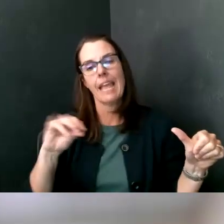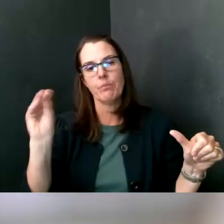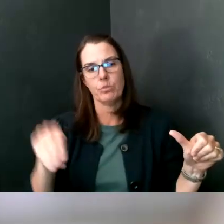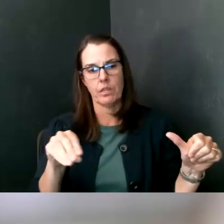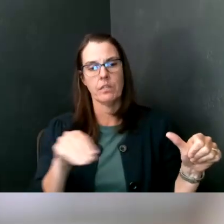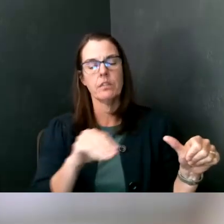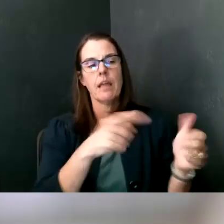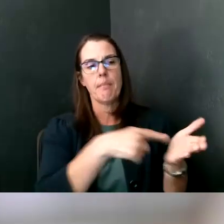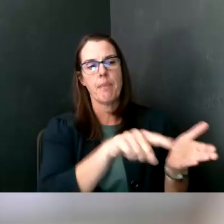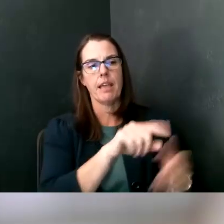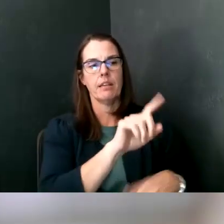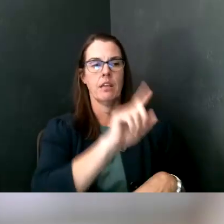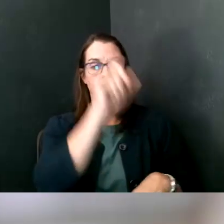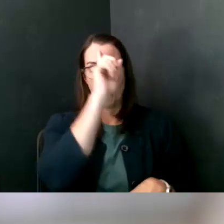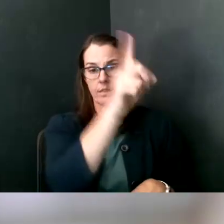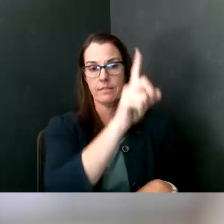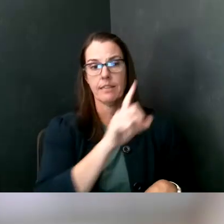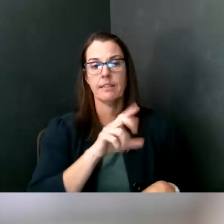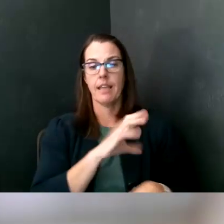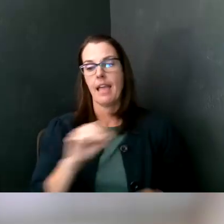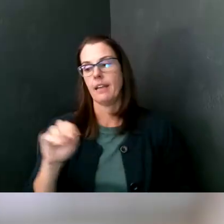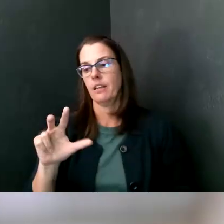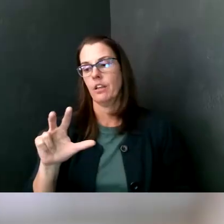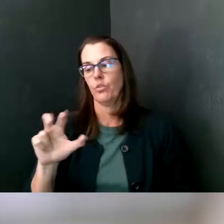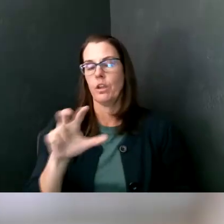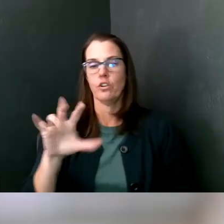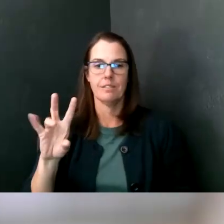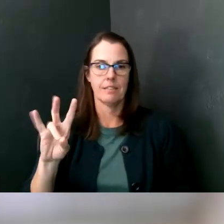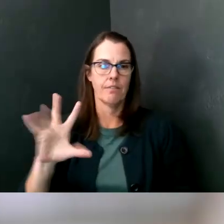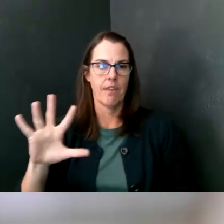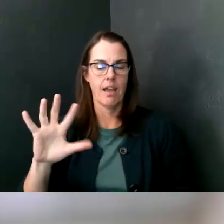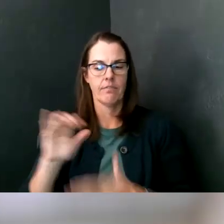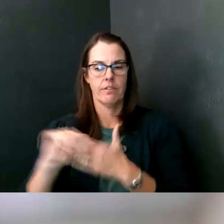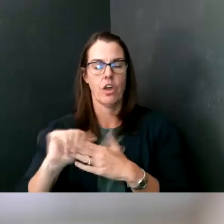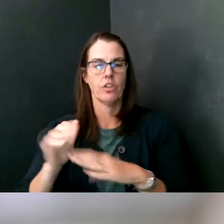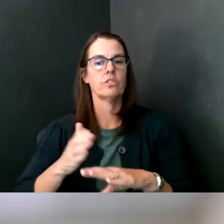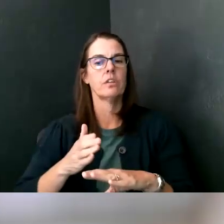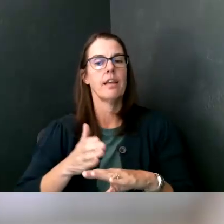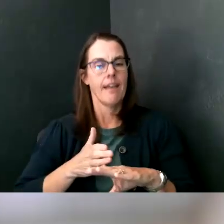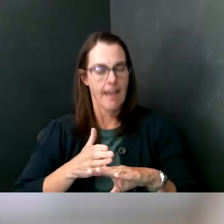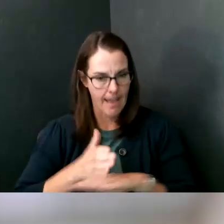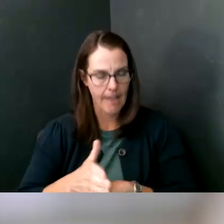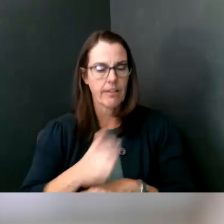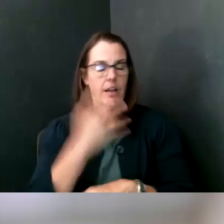paid between 1 cent and $375 per infusion after satisfying their deductible. At Merc,